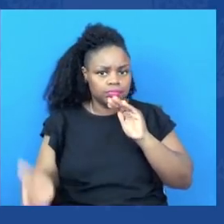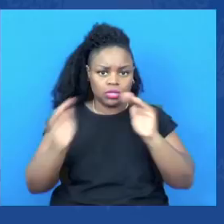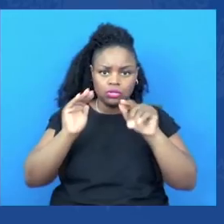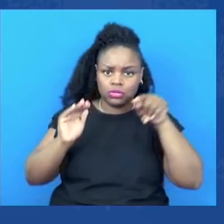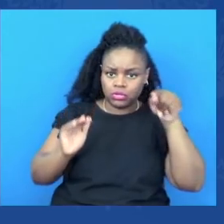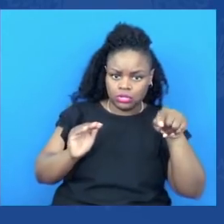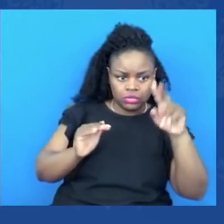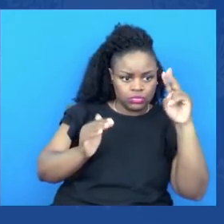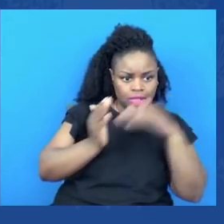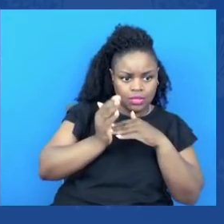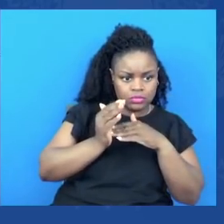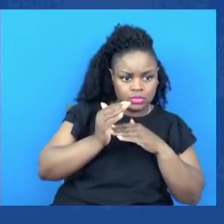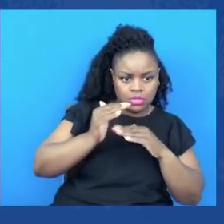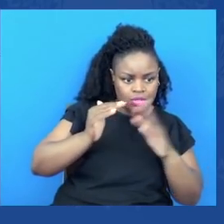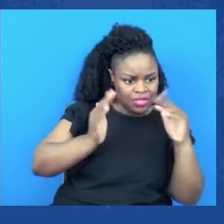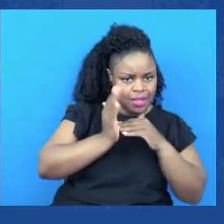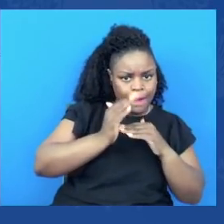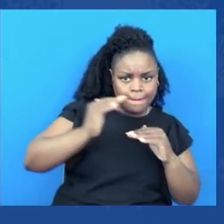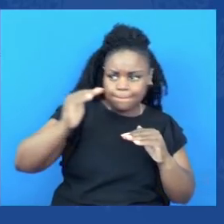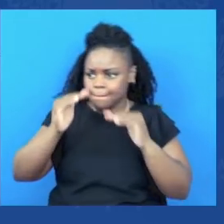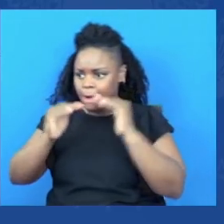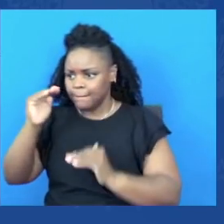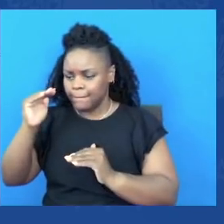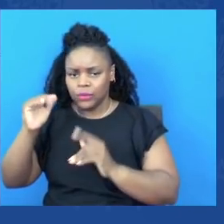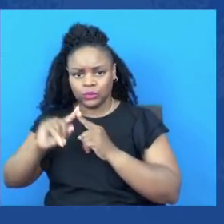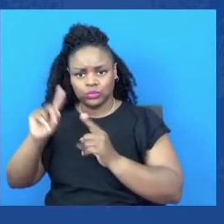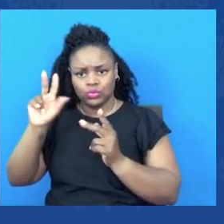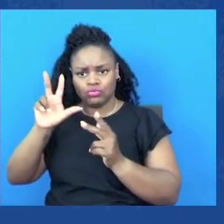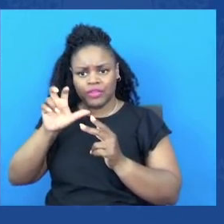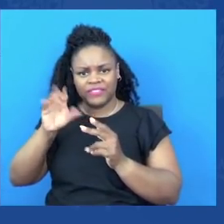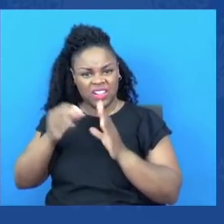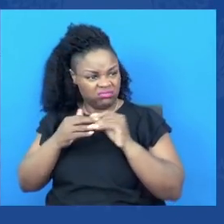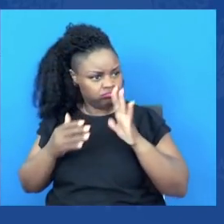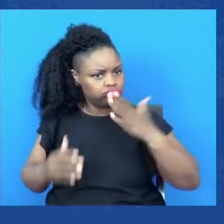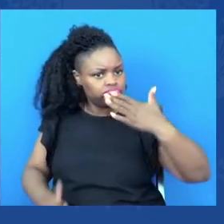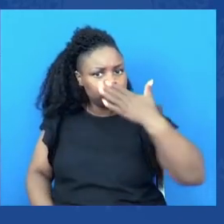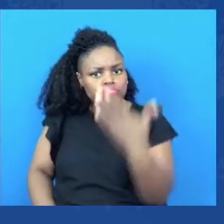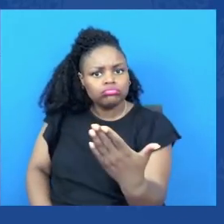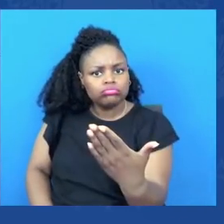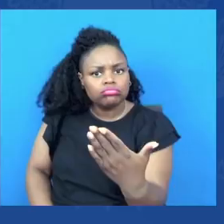This would lower prescription drug prices for all Americans. And here's how: